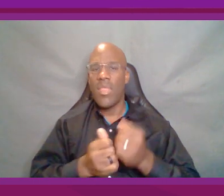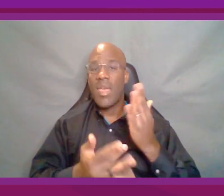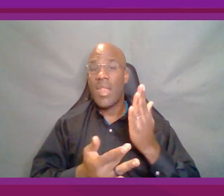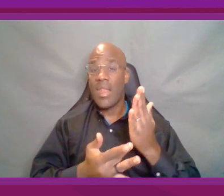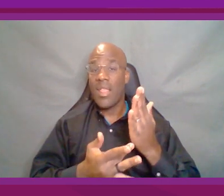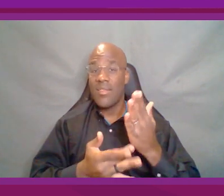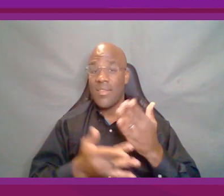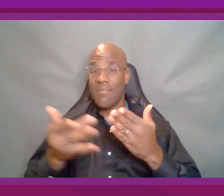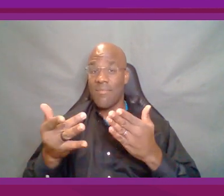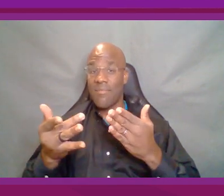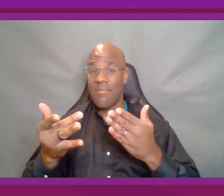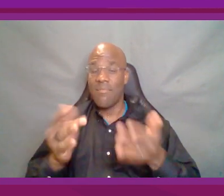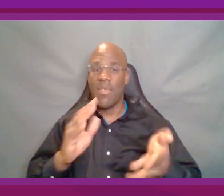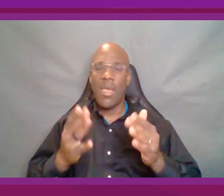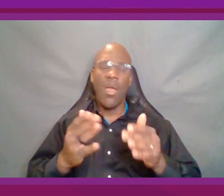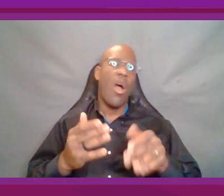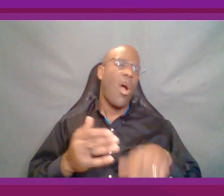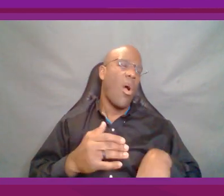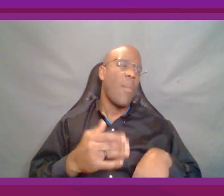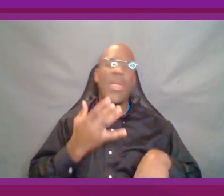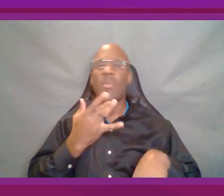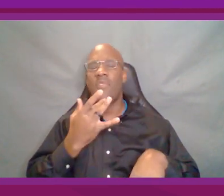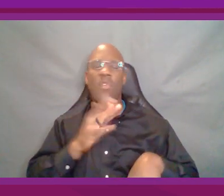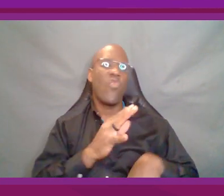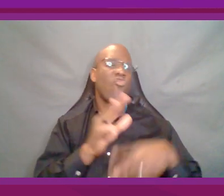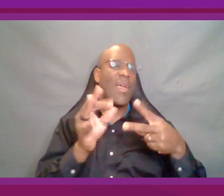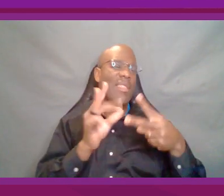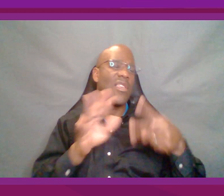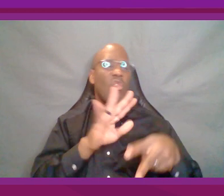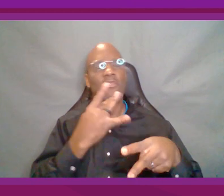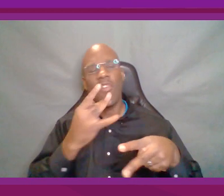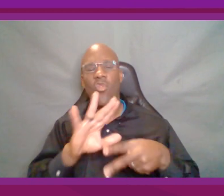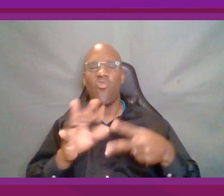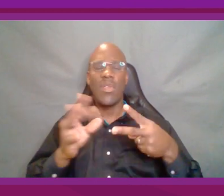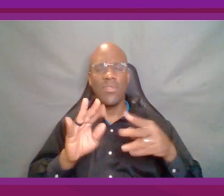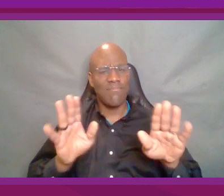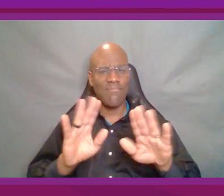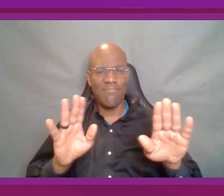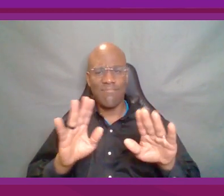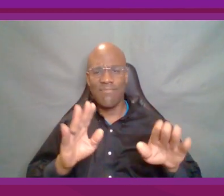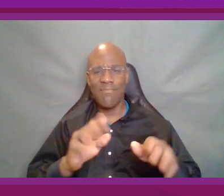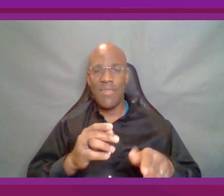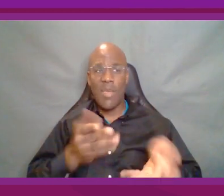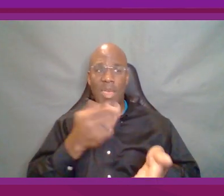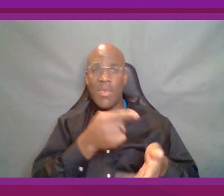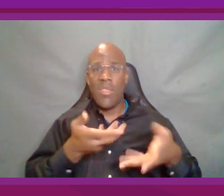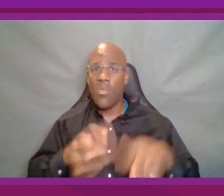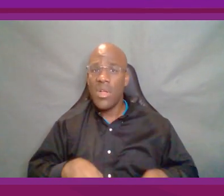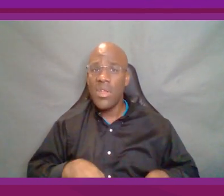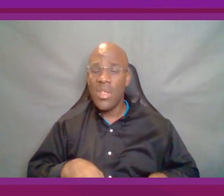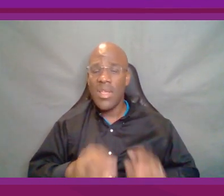versus, it's a preferential choice of what that individual wants and does not want. It' so